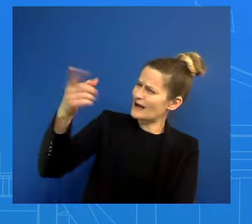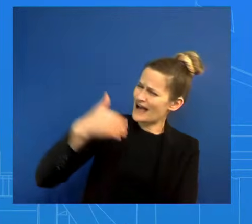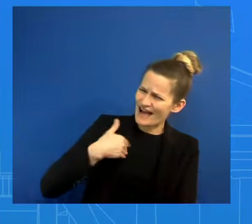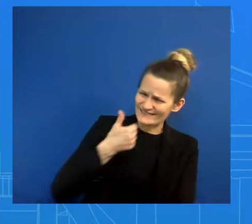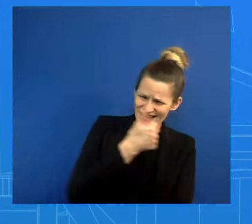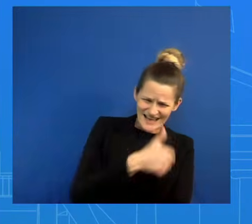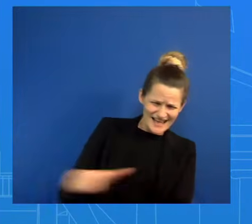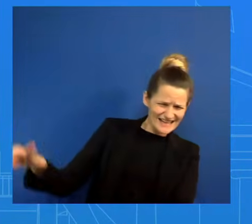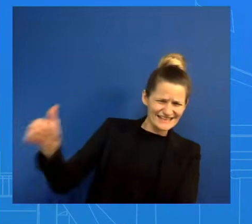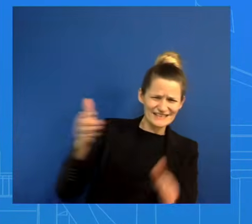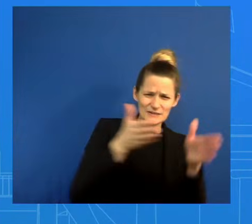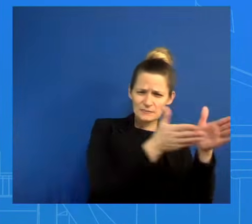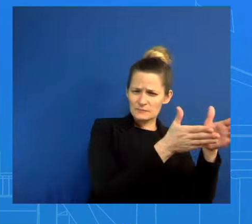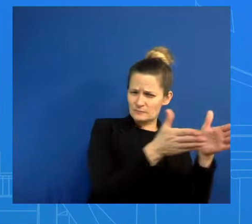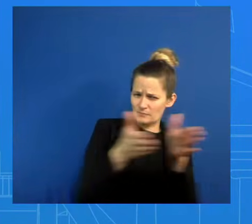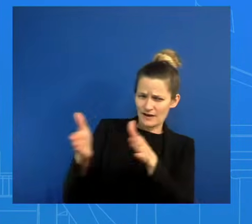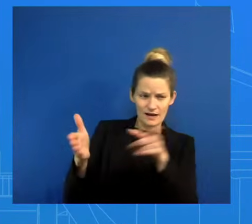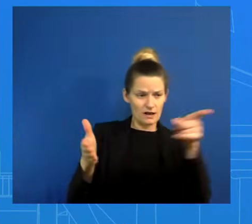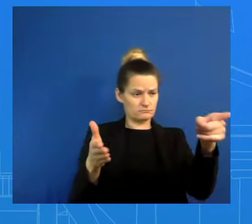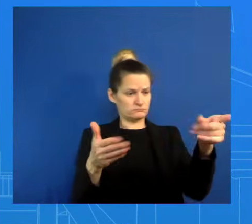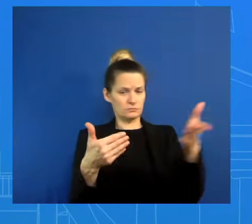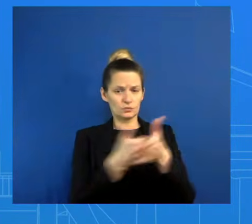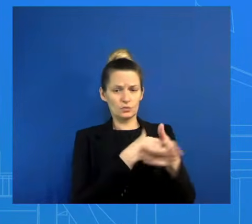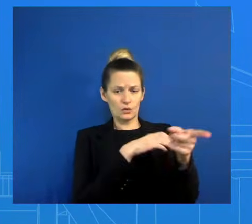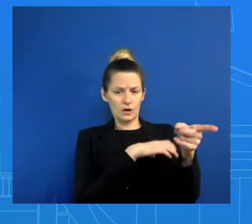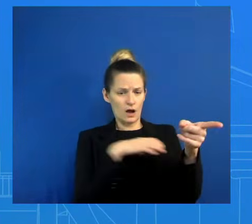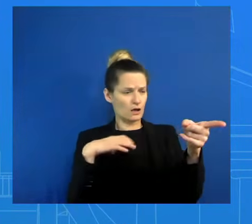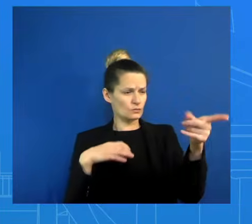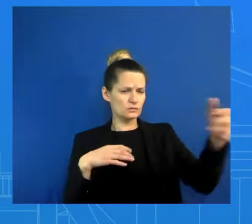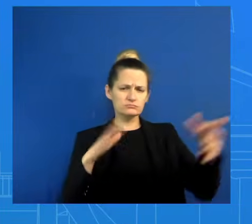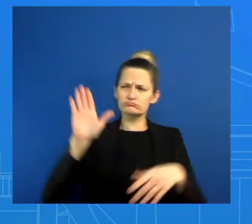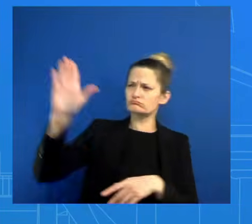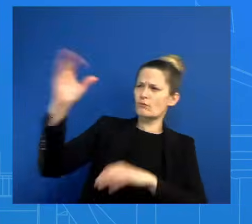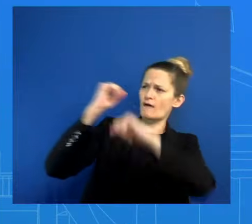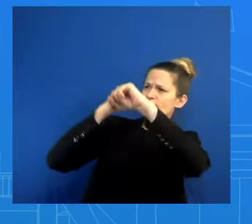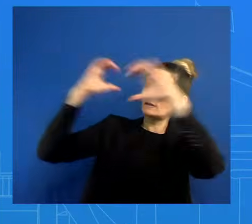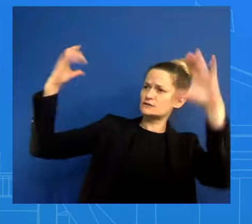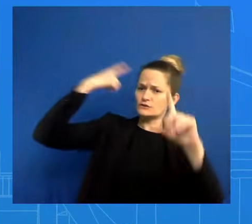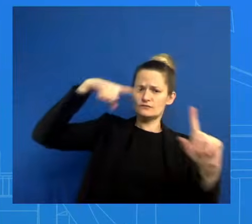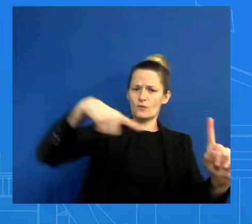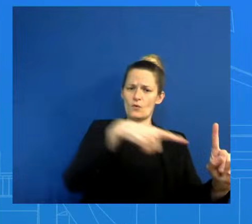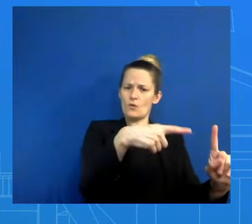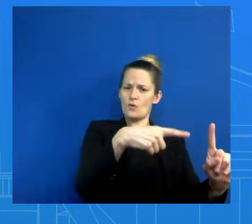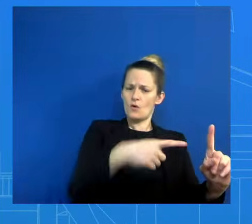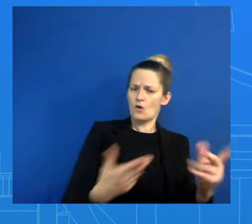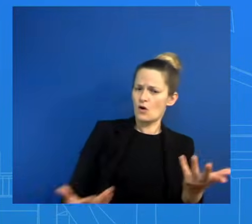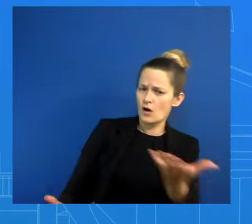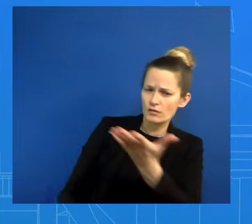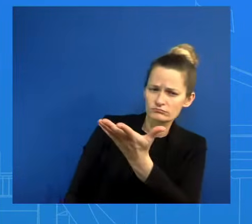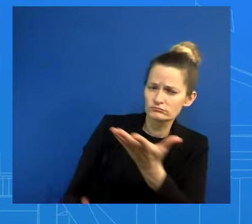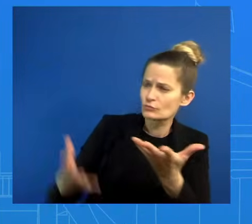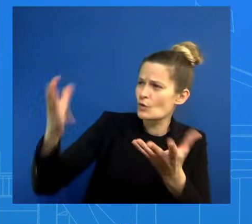by what happened this morning? Ms. Jean-Pierre: What happened this morning? The Press: Yes. Ms. Jean-Pierre: No, not at all. I mean, that's -- that's the point that I'm trying to make here.